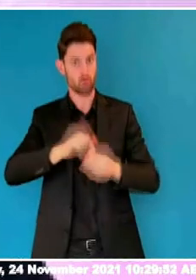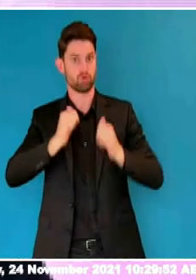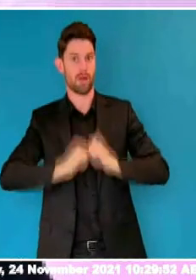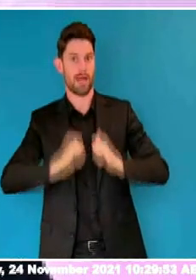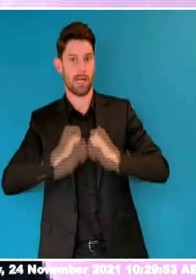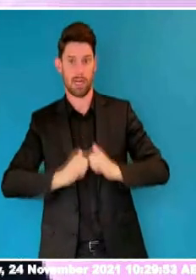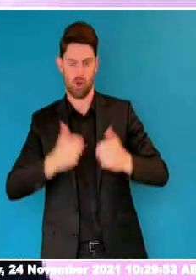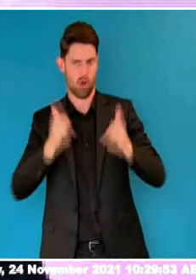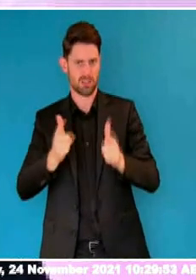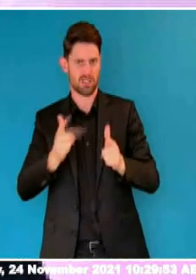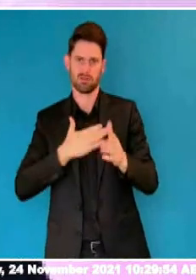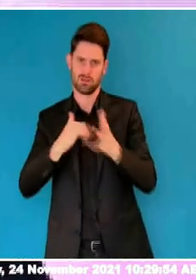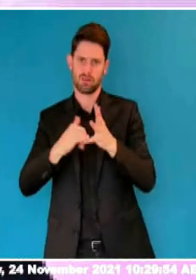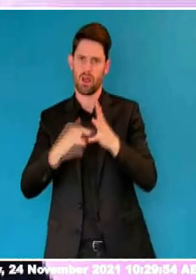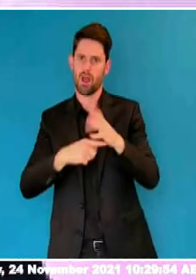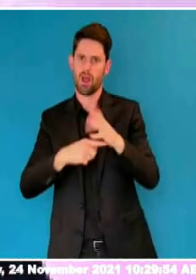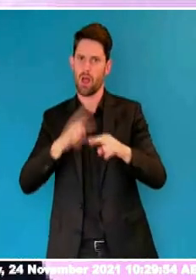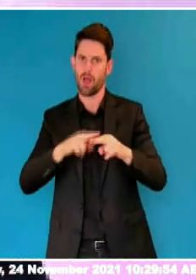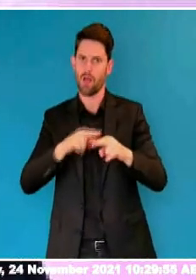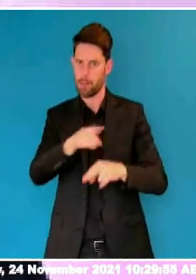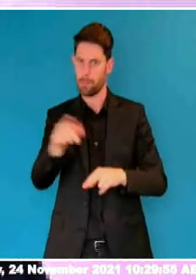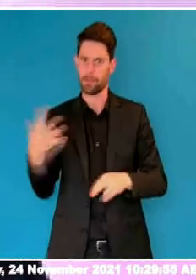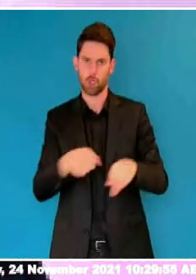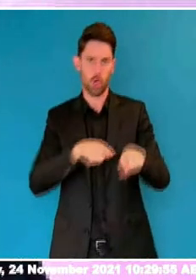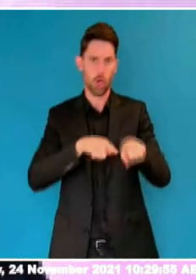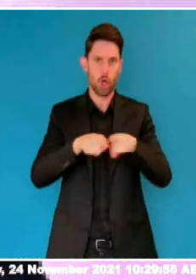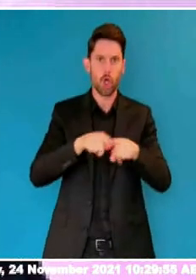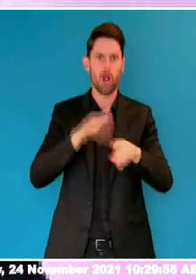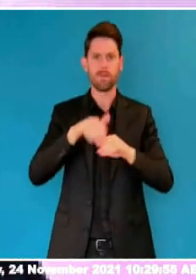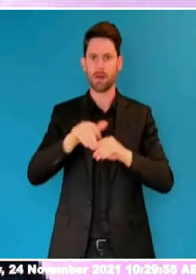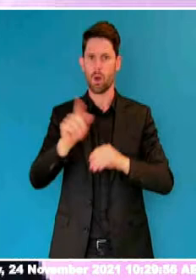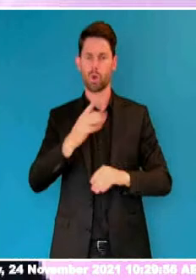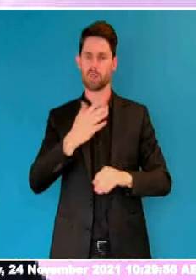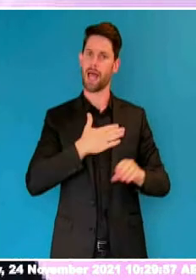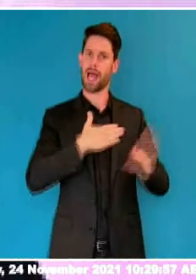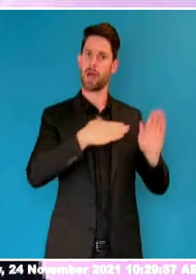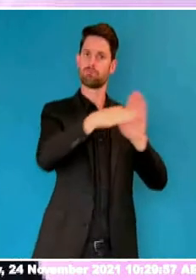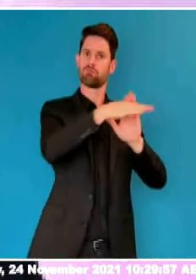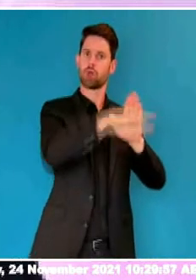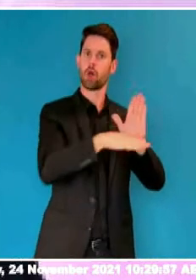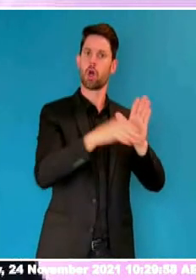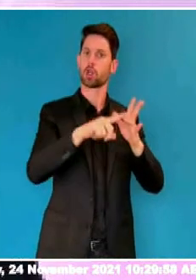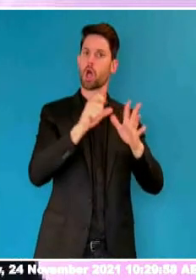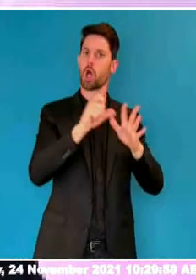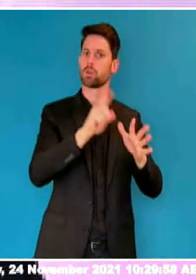undertake around codes of conduct and those sorts of things, and specific training in